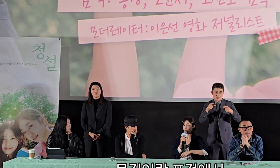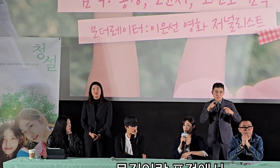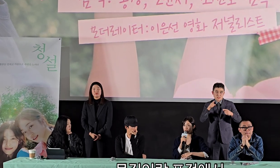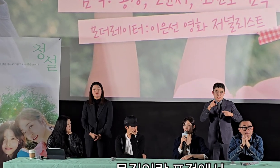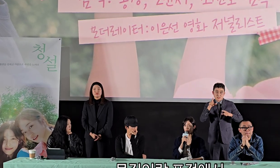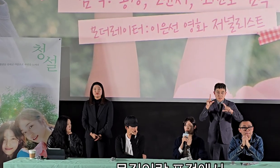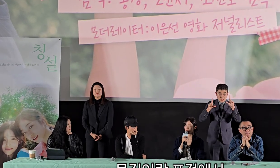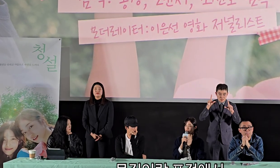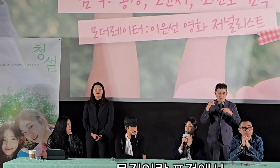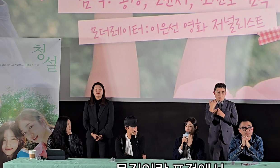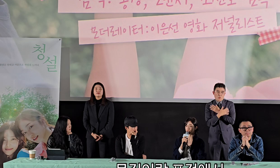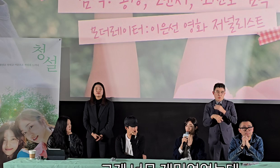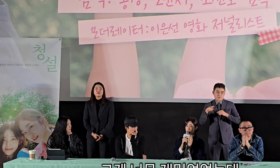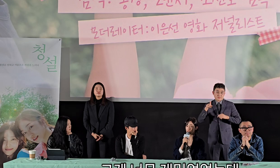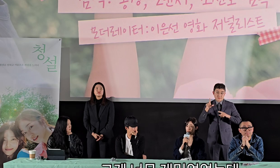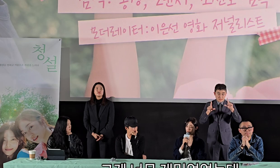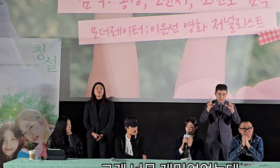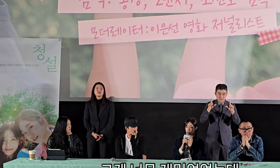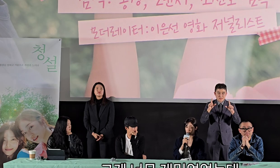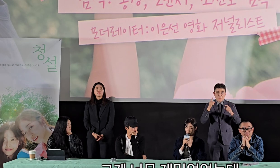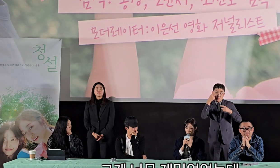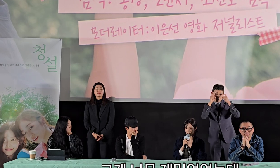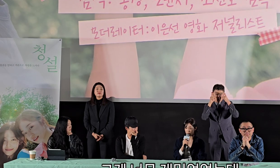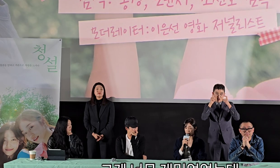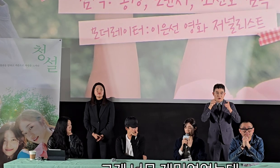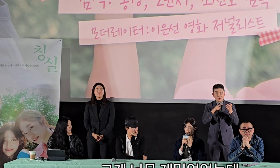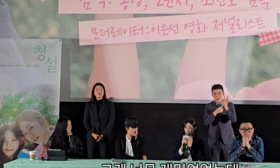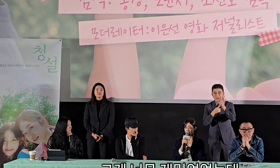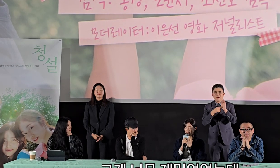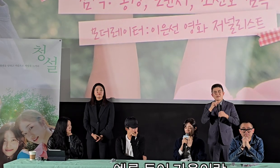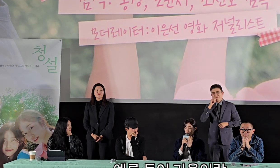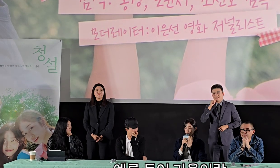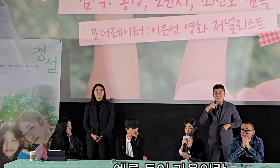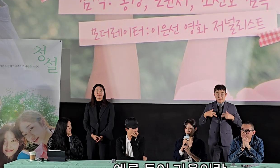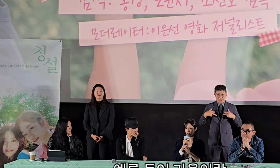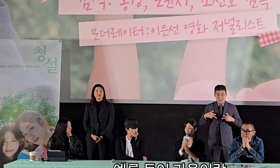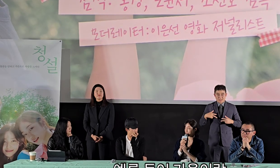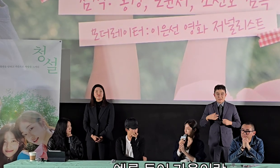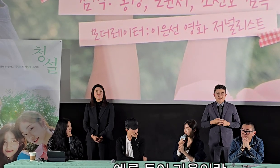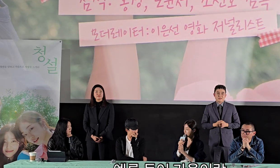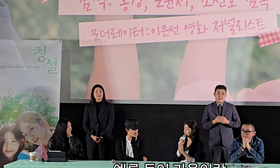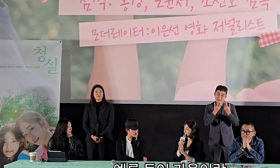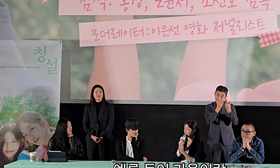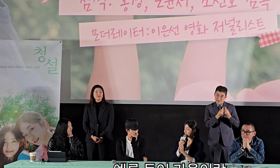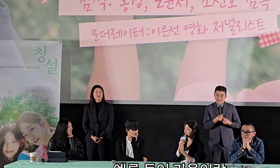through gestures and facial expressions. That was so much fun. For example, when Ga-eul and I were like,